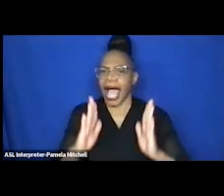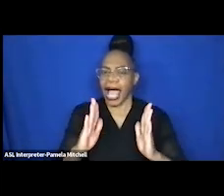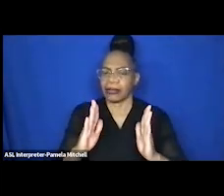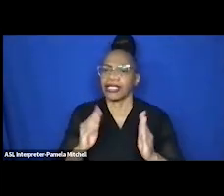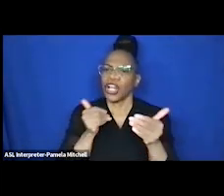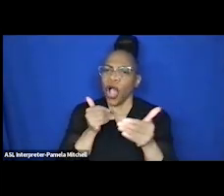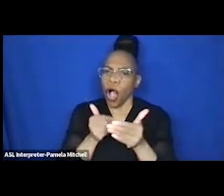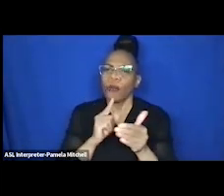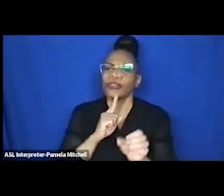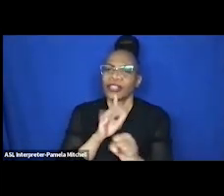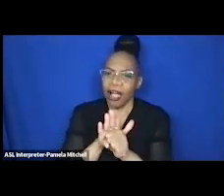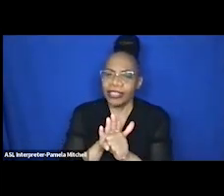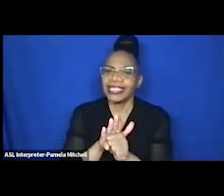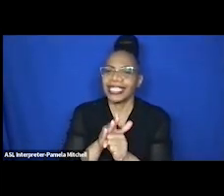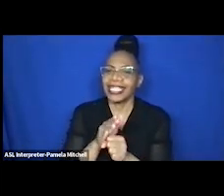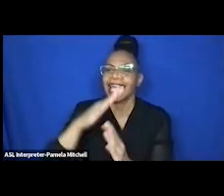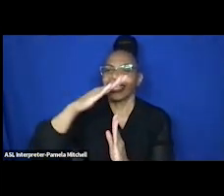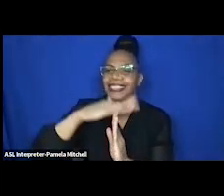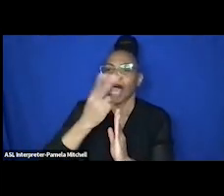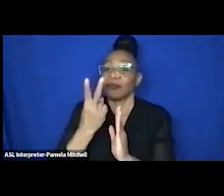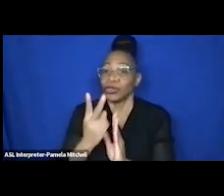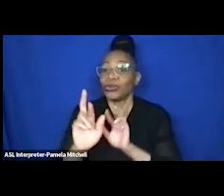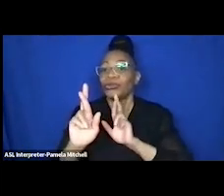of your top two answers would be either,